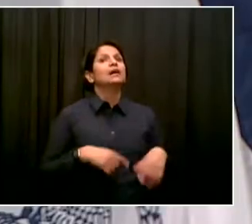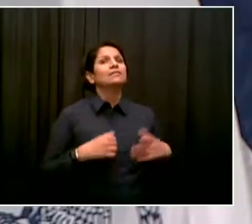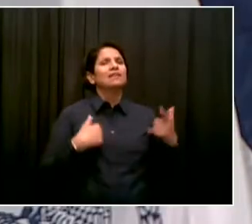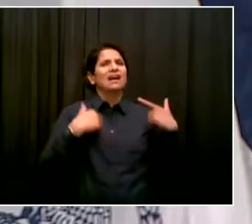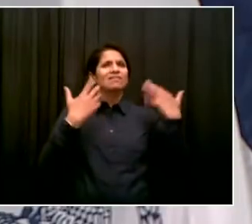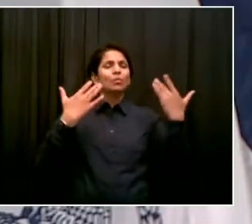OIOPTN RFO HOMEBOUND PEOPLE